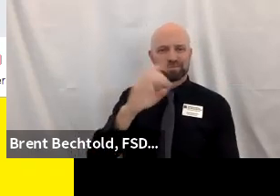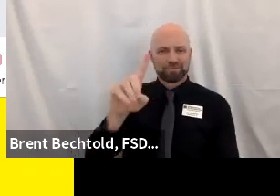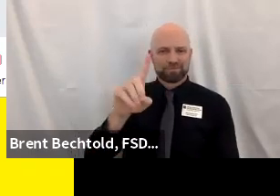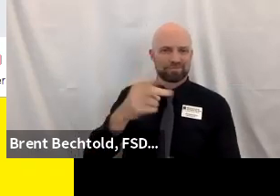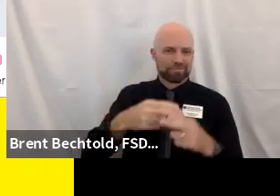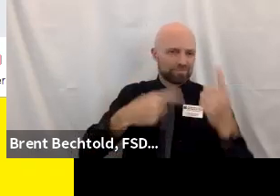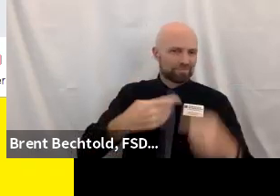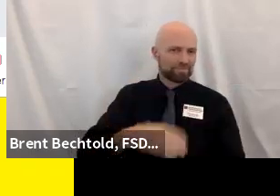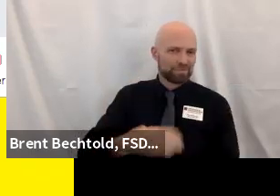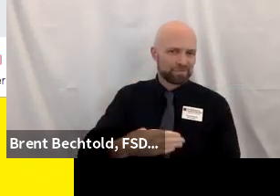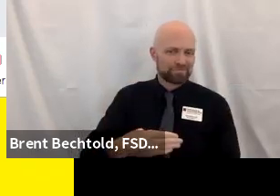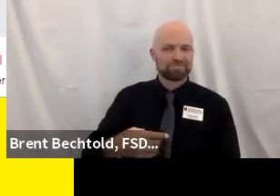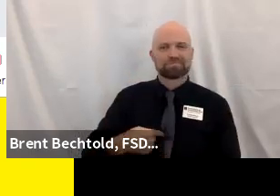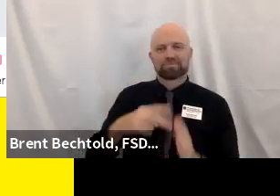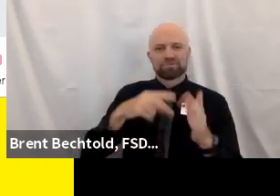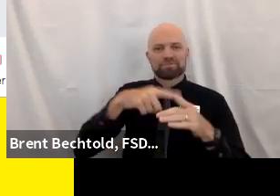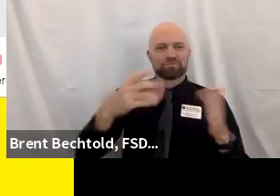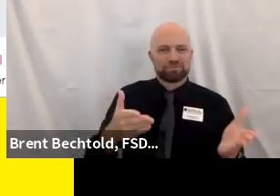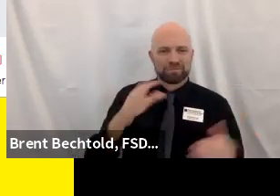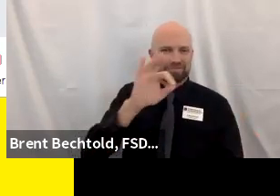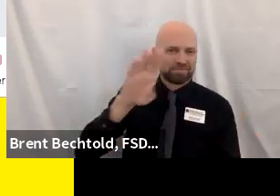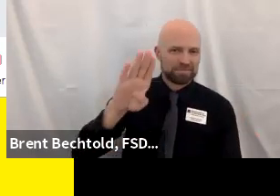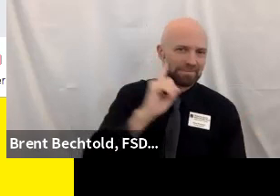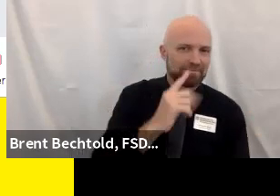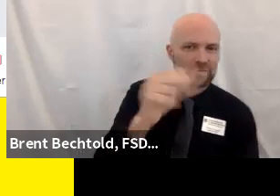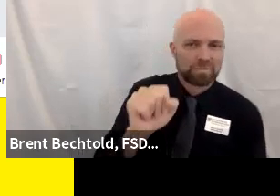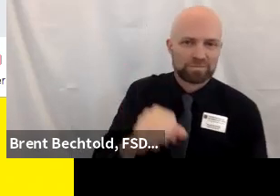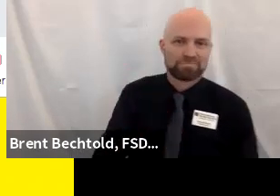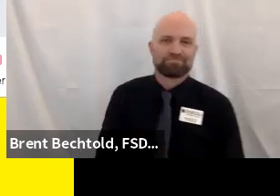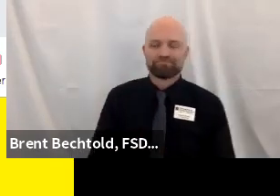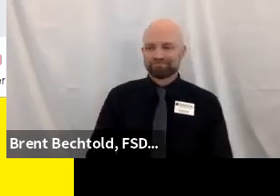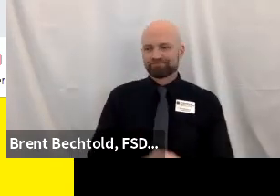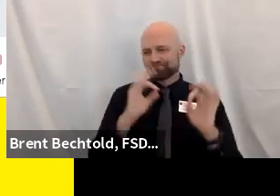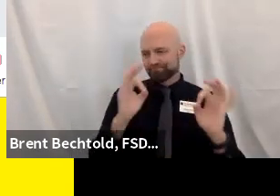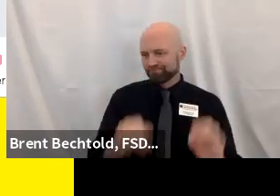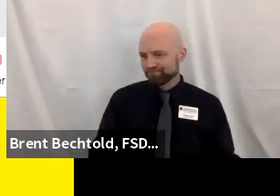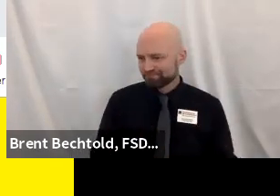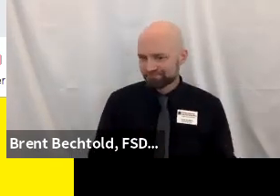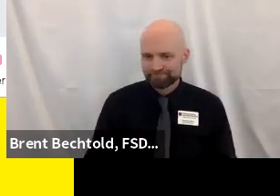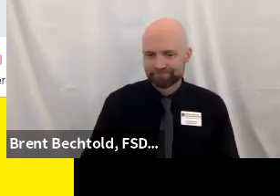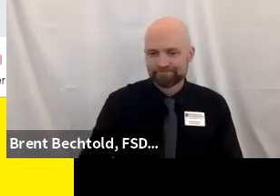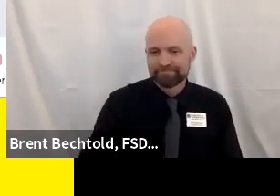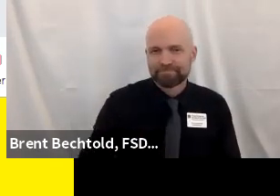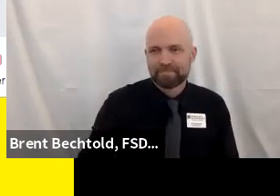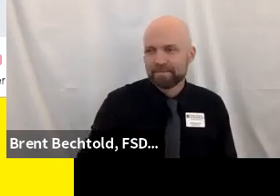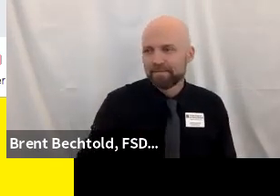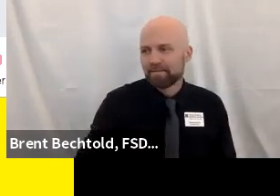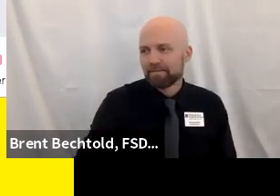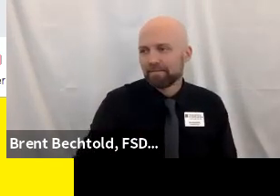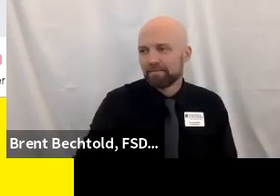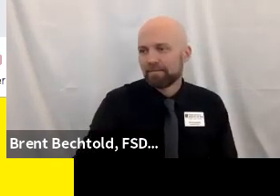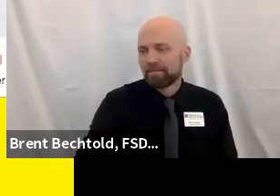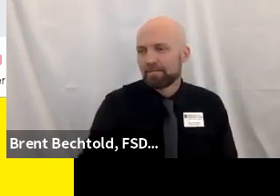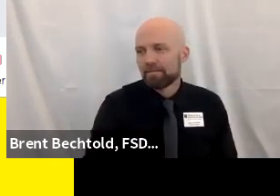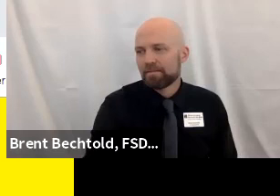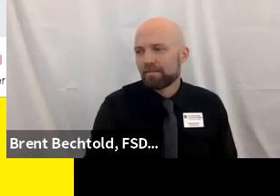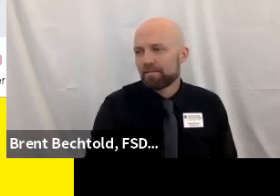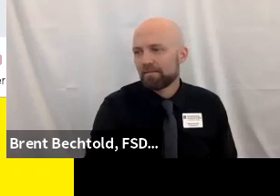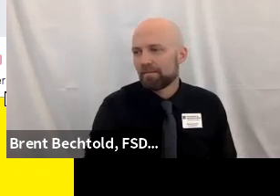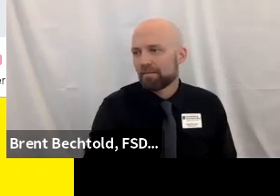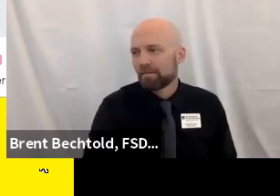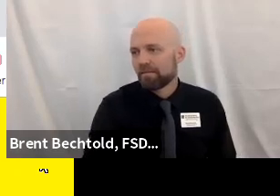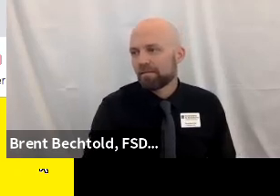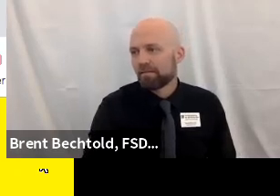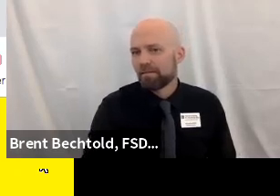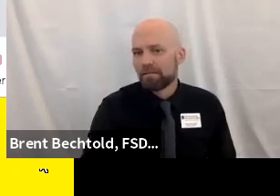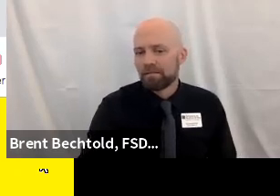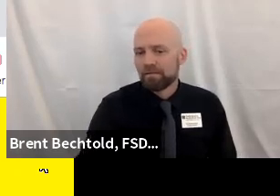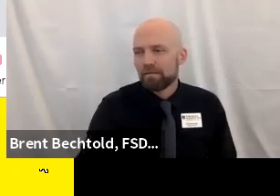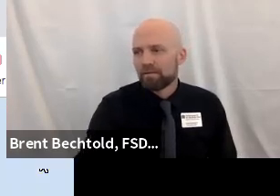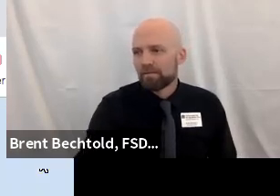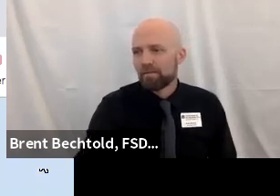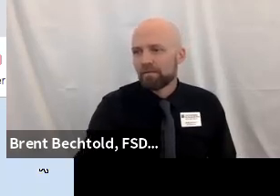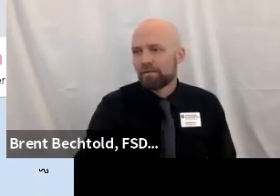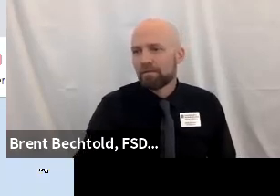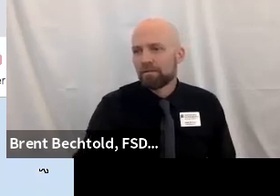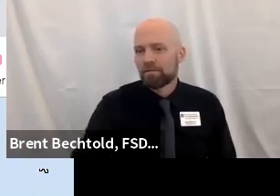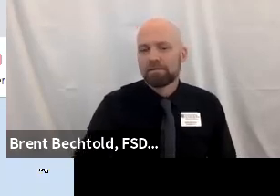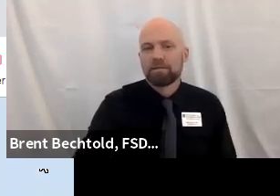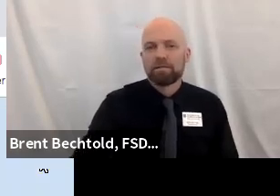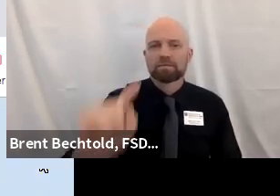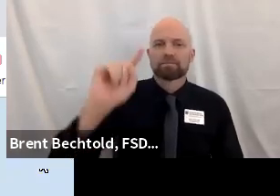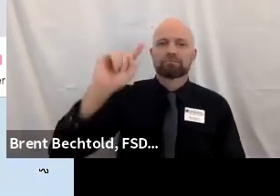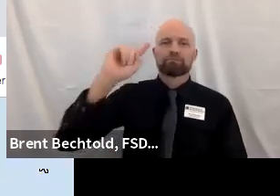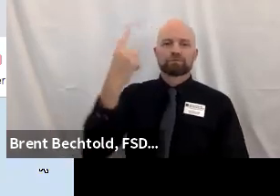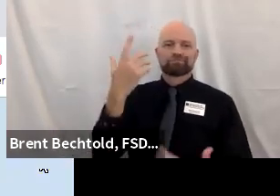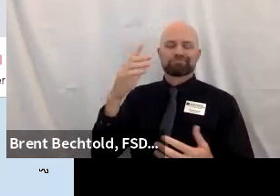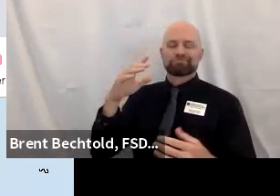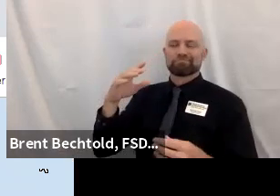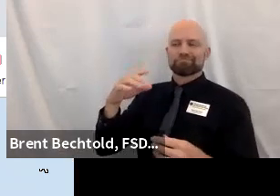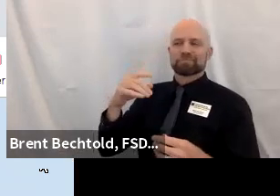I'm Brent Bechtold. I'm a reading specialist here at FSDB for the deaf high school.